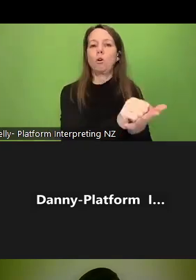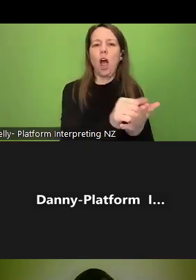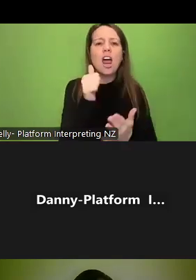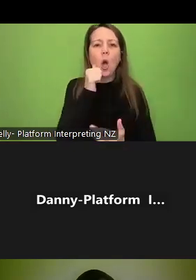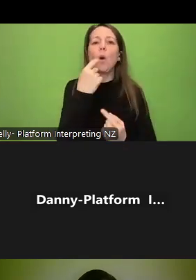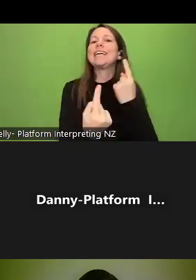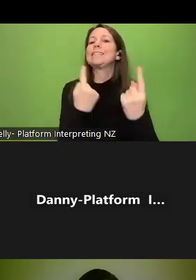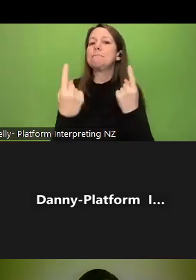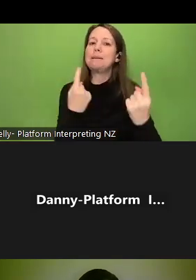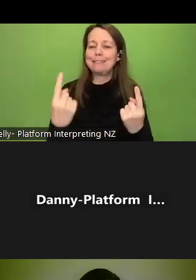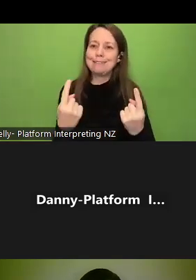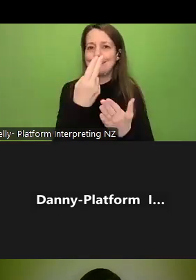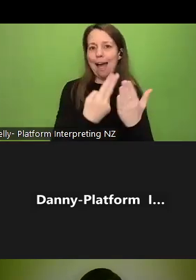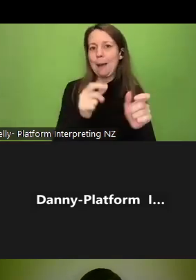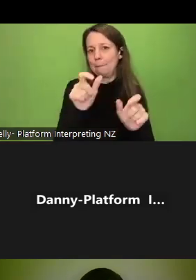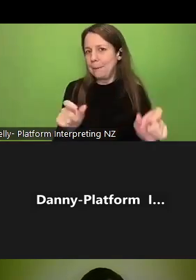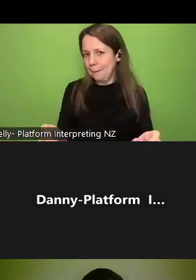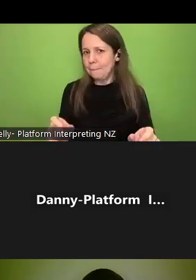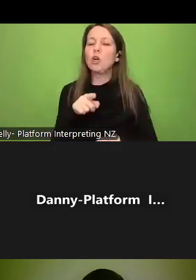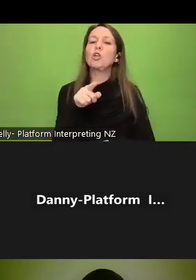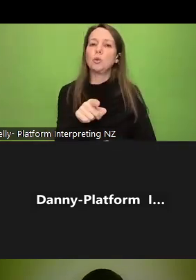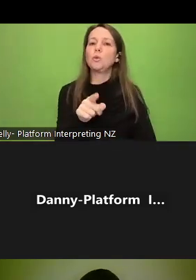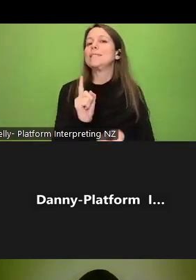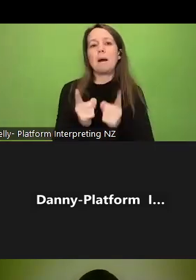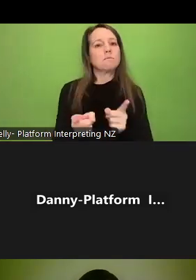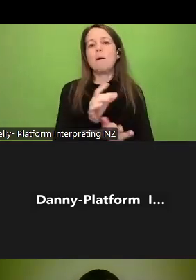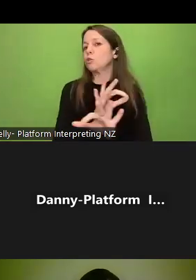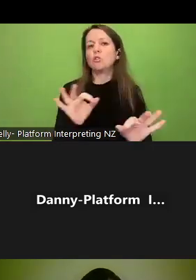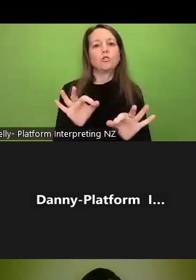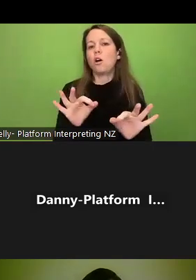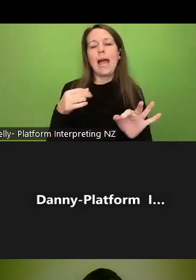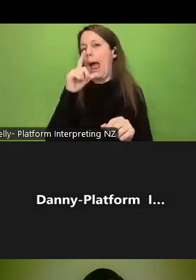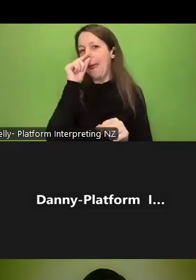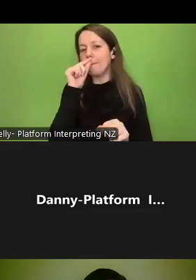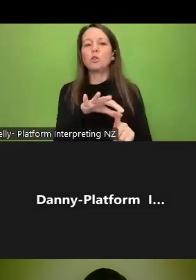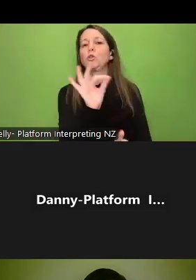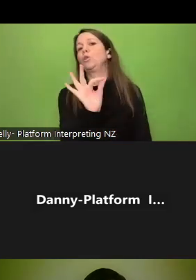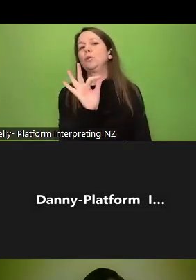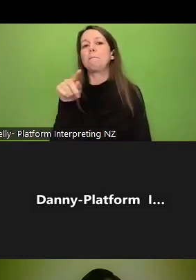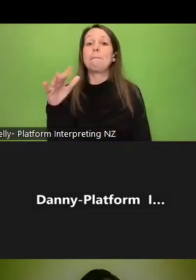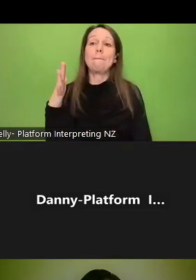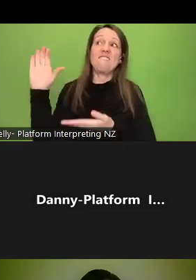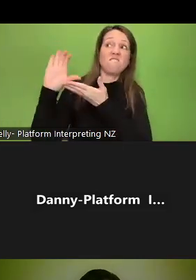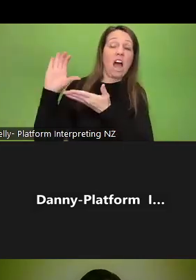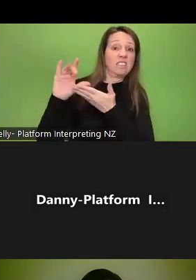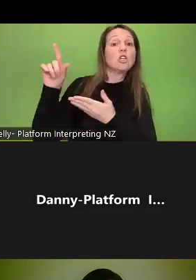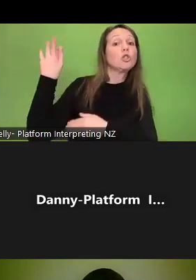100% autonomy in choosing a venue all the time, but when you do, when you are able to either ask